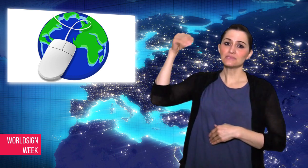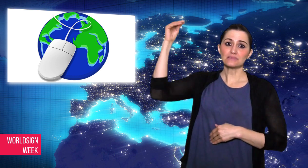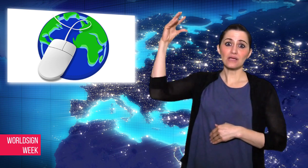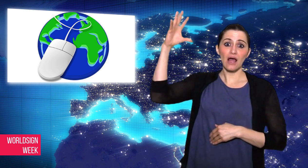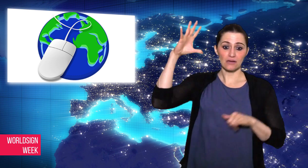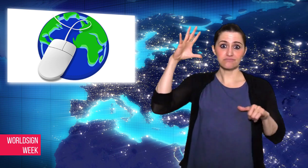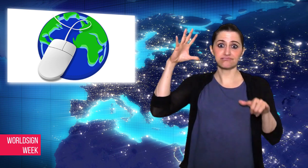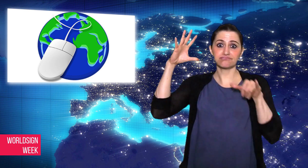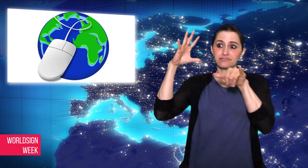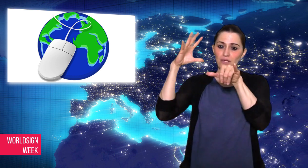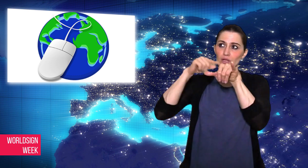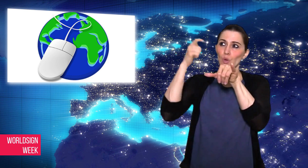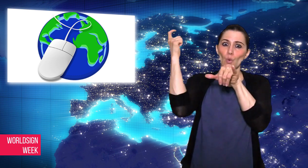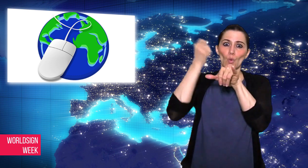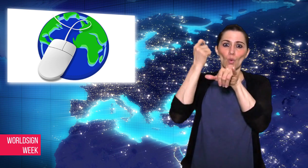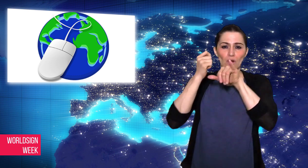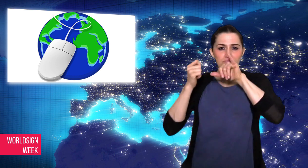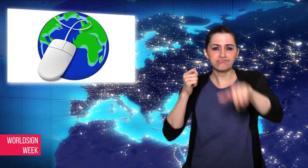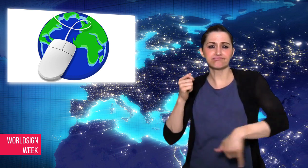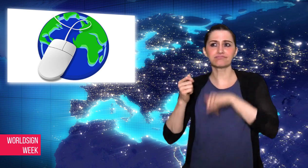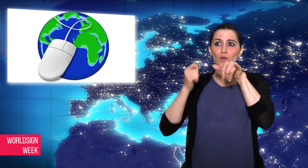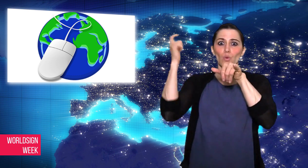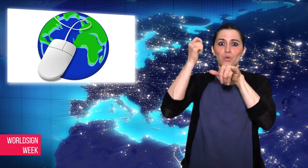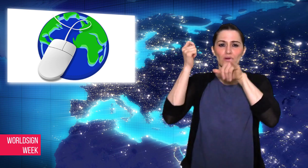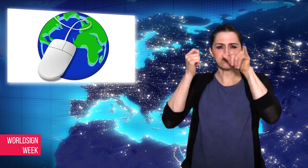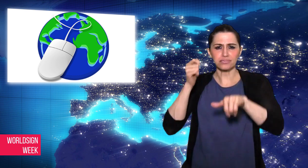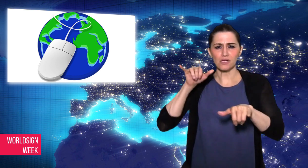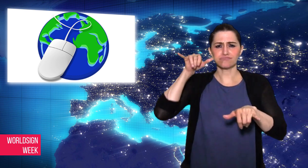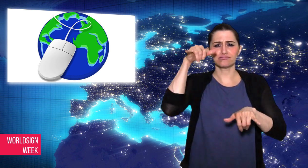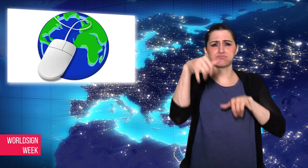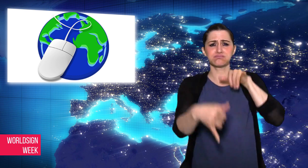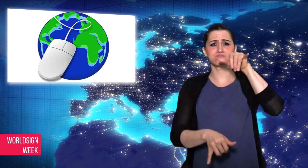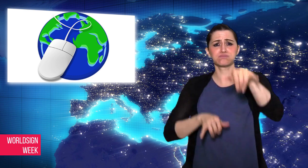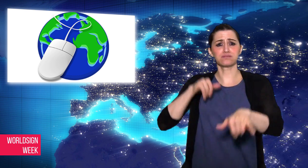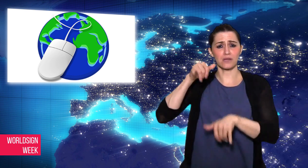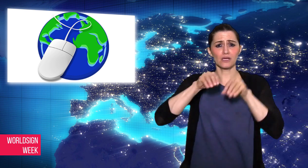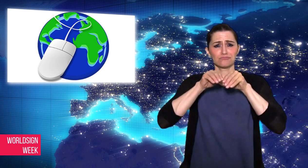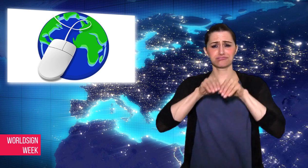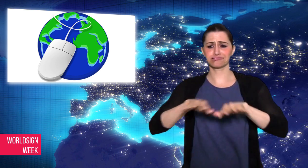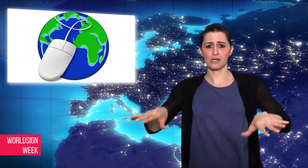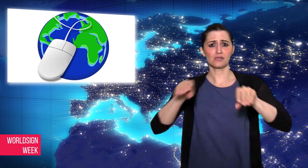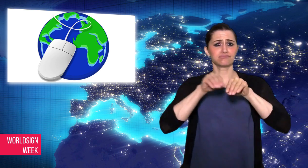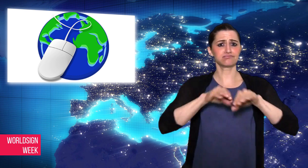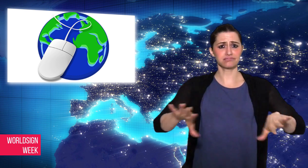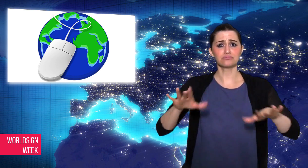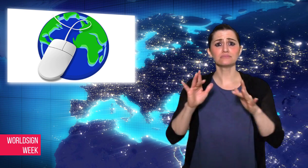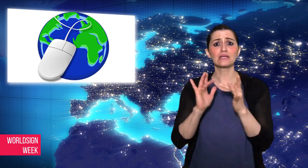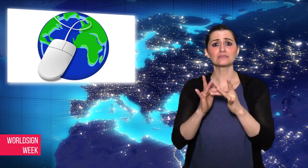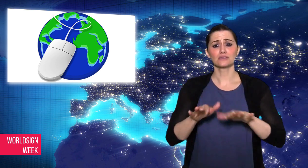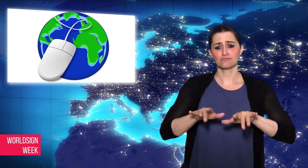internet connectivity around the world.